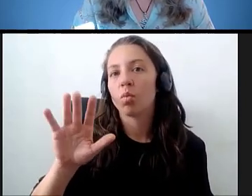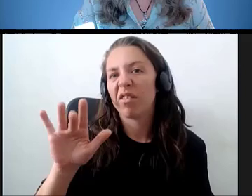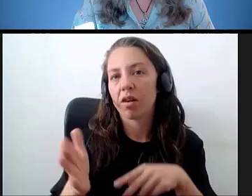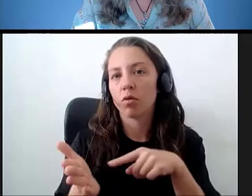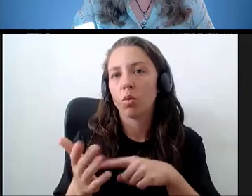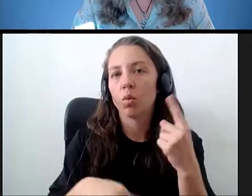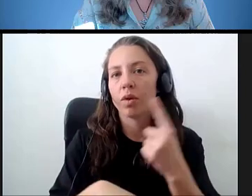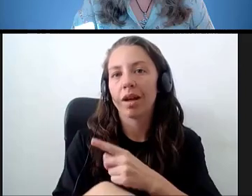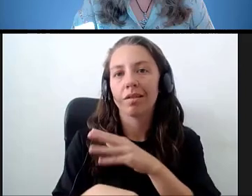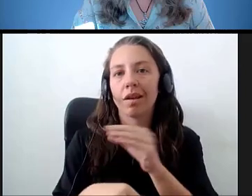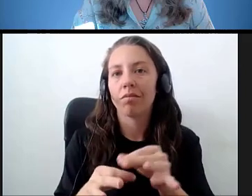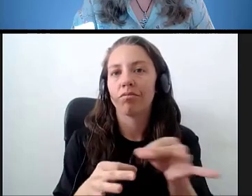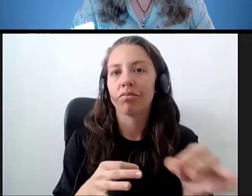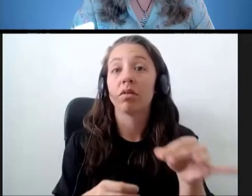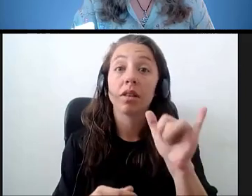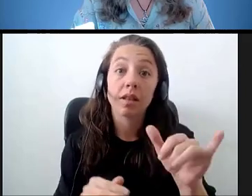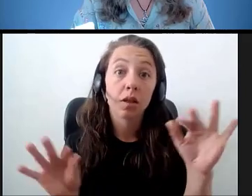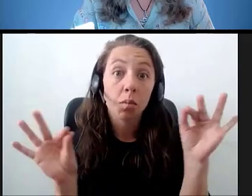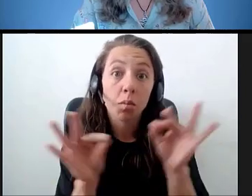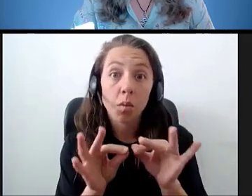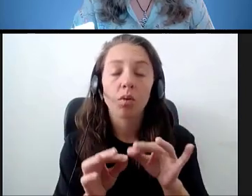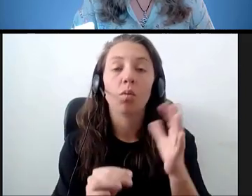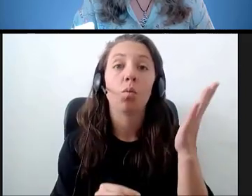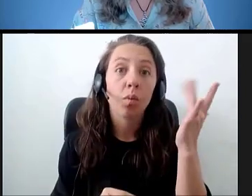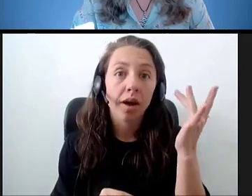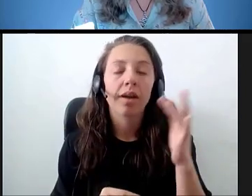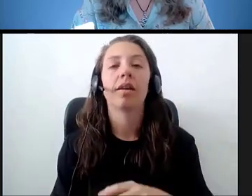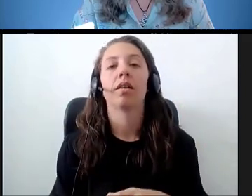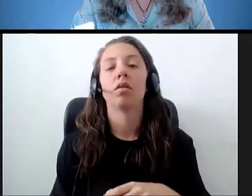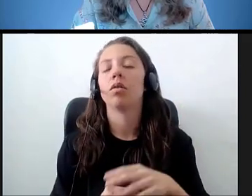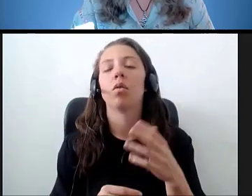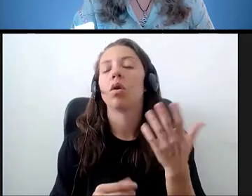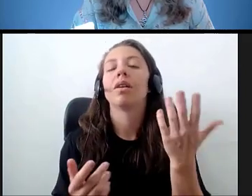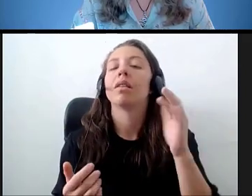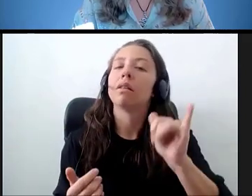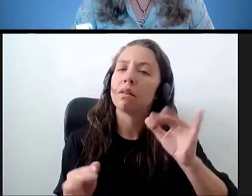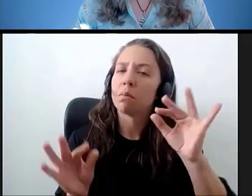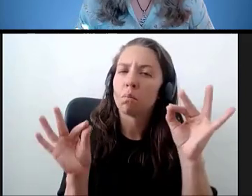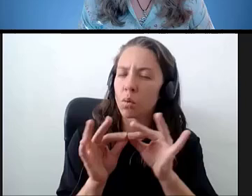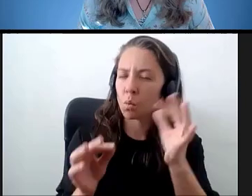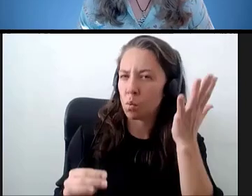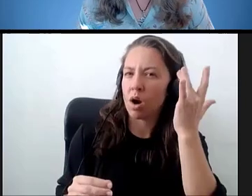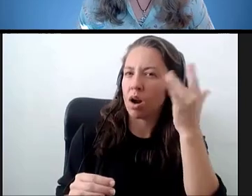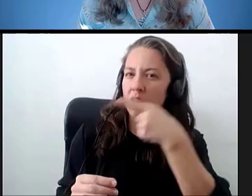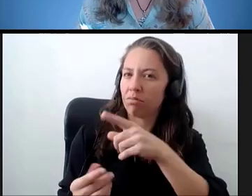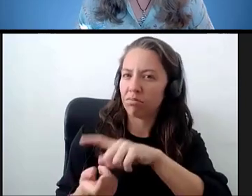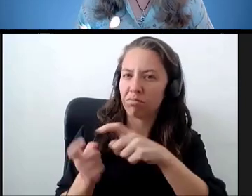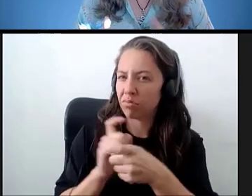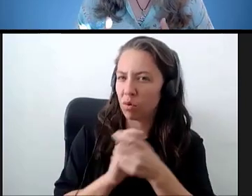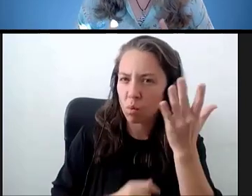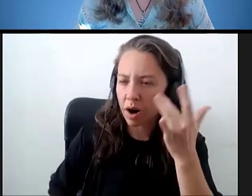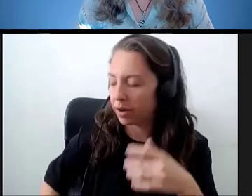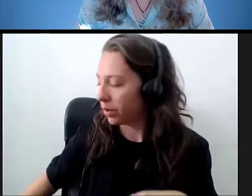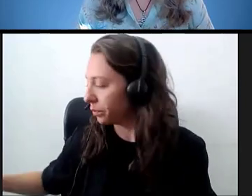This is really significant news, Megan. What led NIH to make these changes? Megan Columbus Well, for many years,